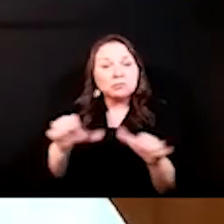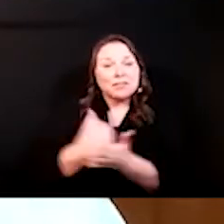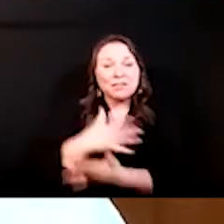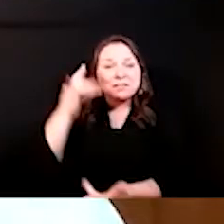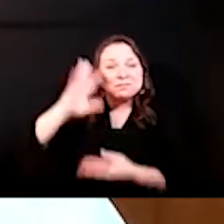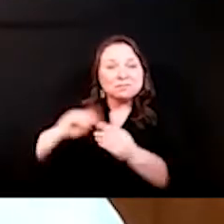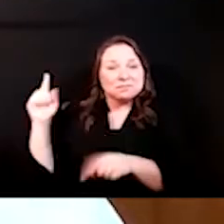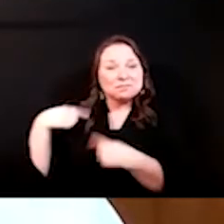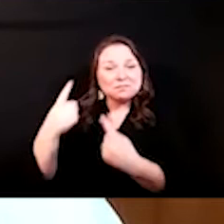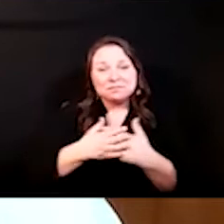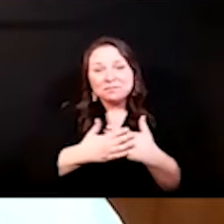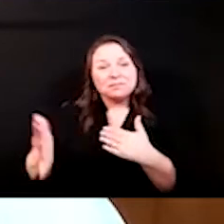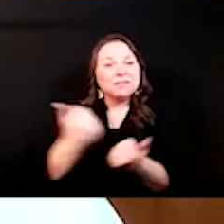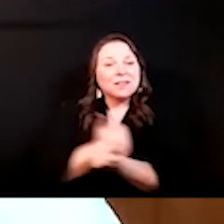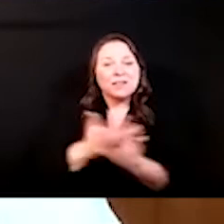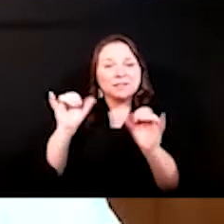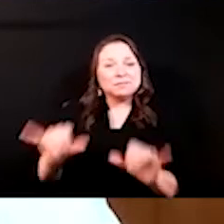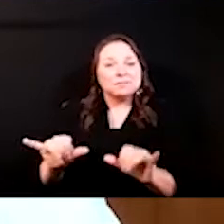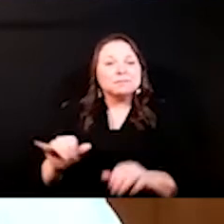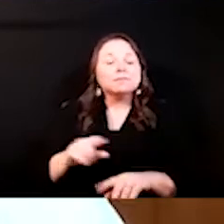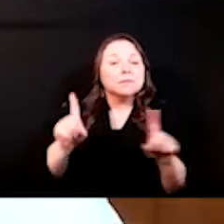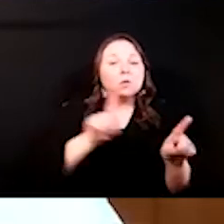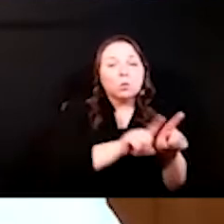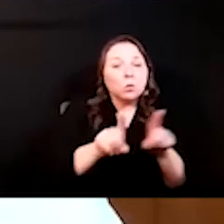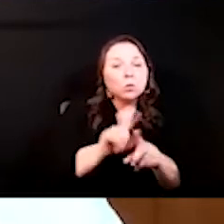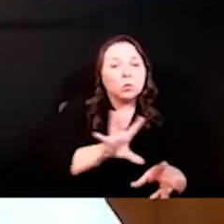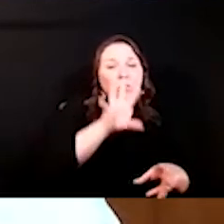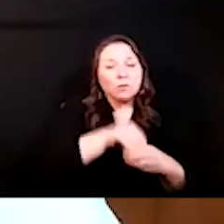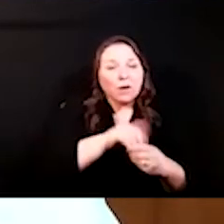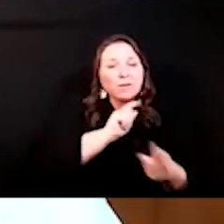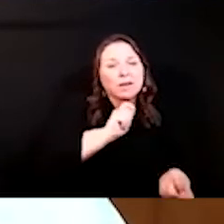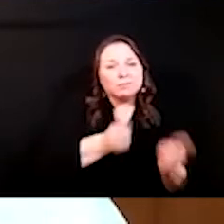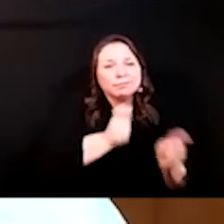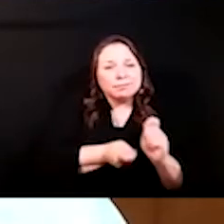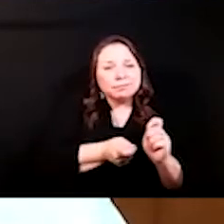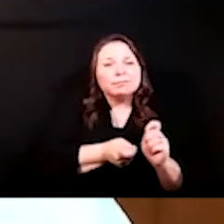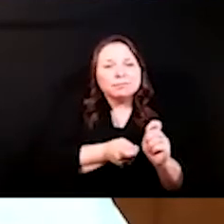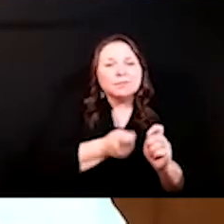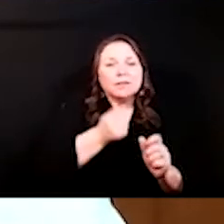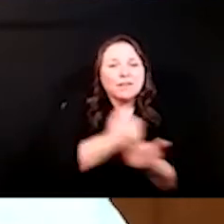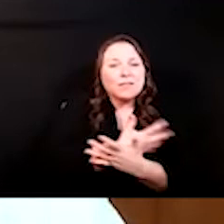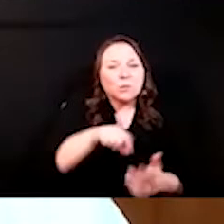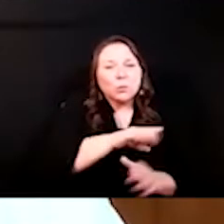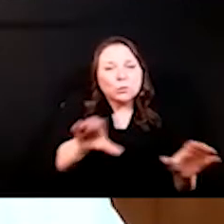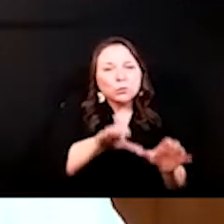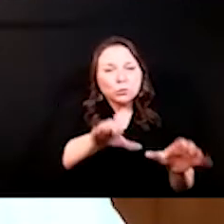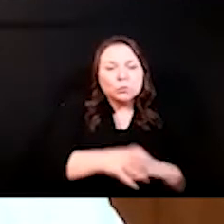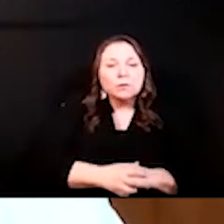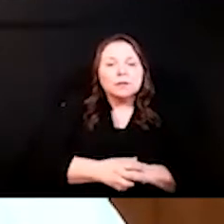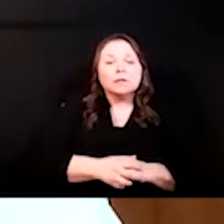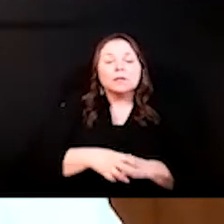CONTINUING WHAT WE'RE DOING AND A LOT OF IT REMAINS THERE. BUT WE'RE ALSO INVOLVING AND FINE TUNING WHAT WE'RE DOING .